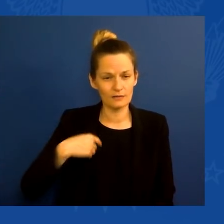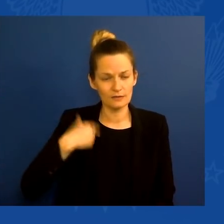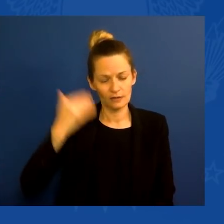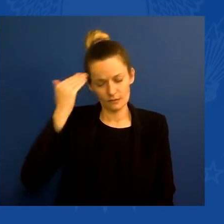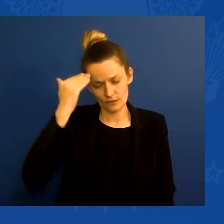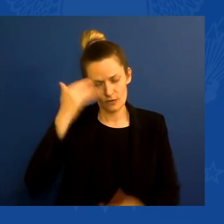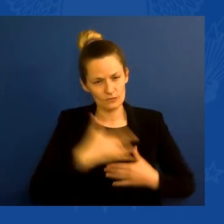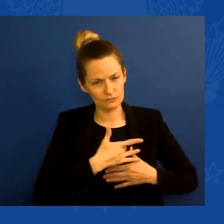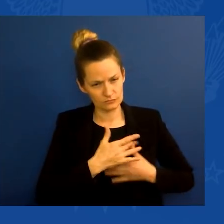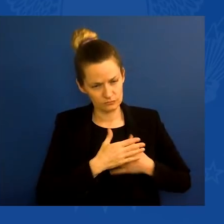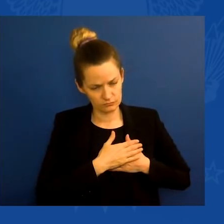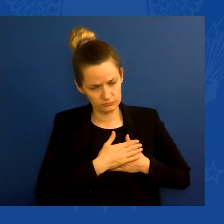because you remember everything.